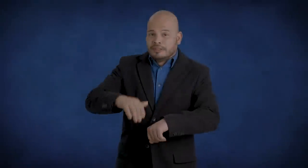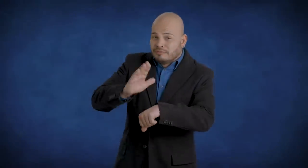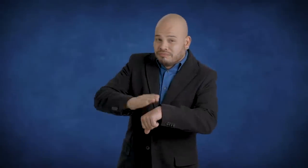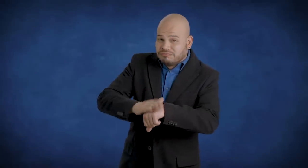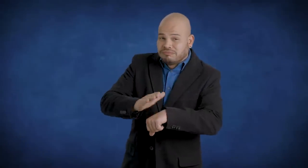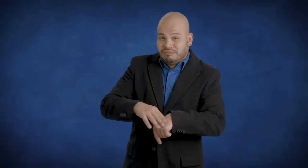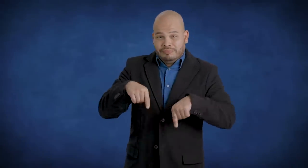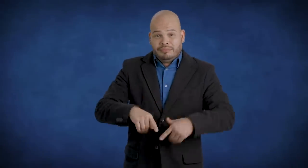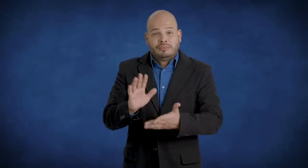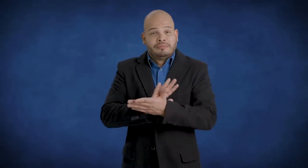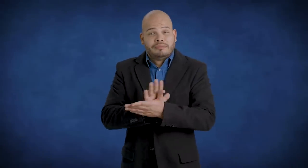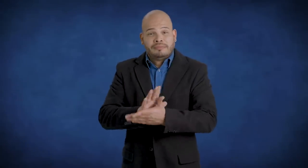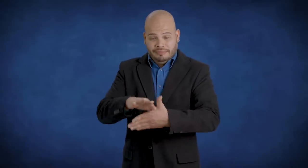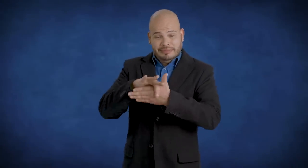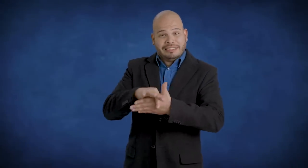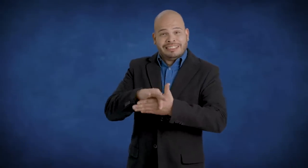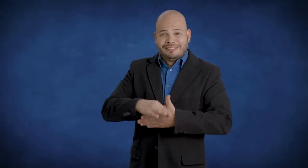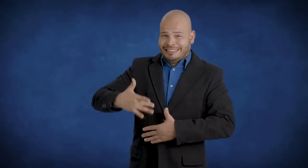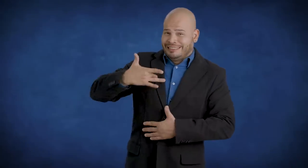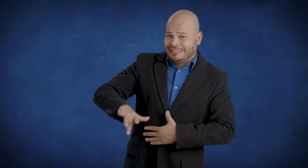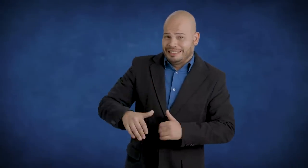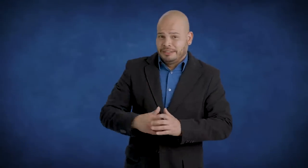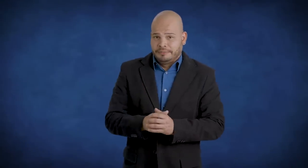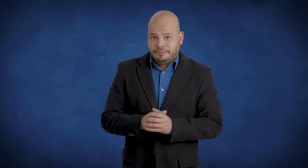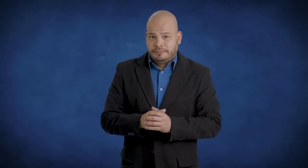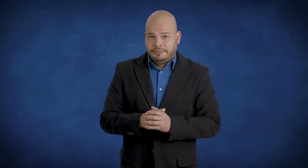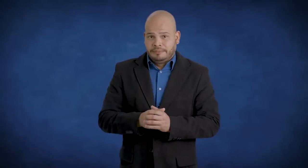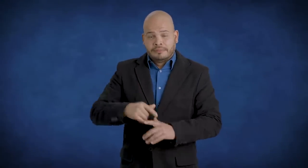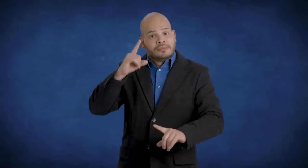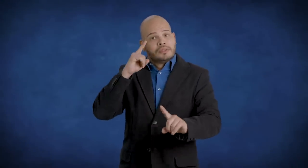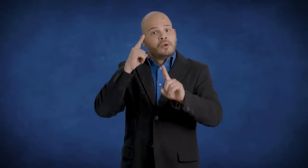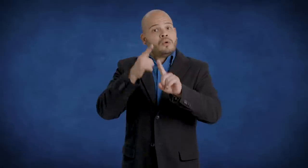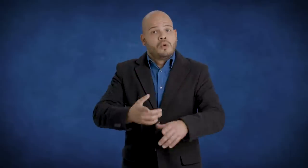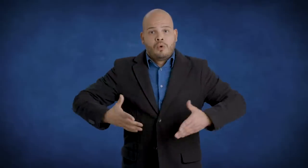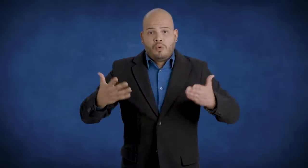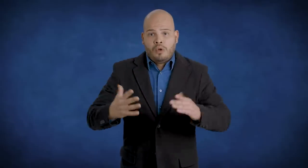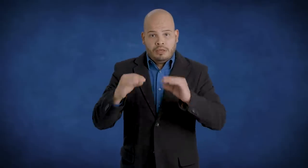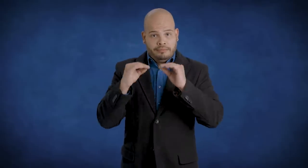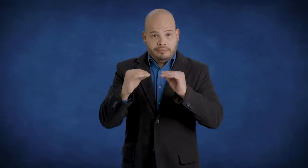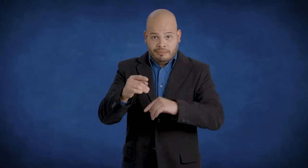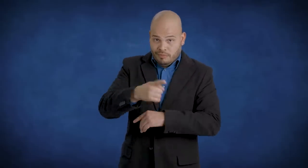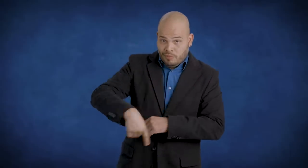This is a tool to teach healthcare providers how to effectively work with diverse Deaf patients